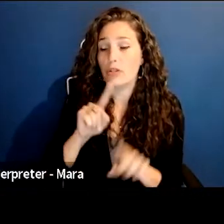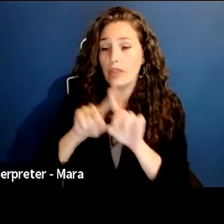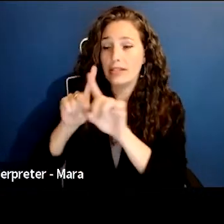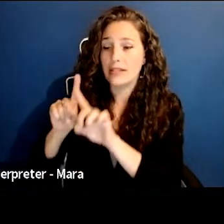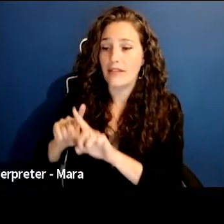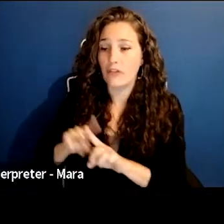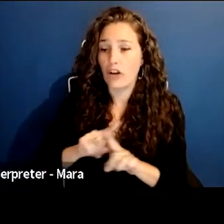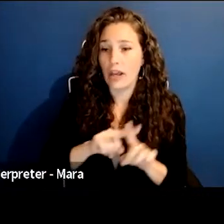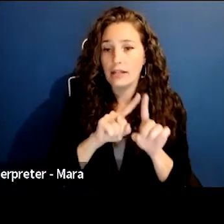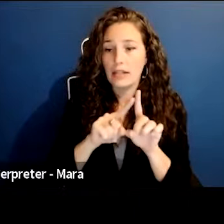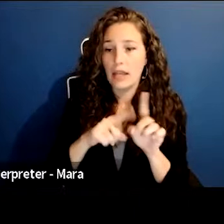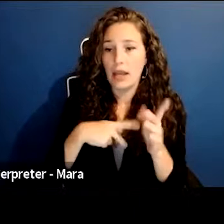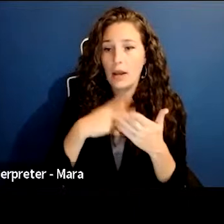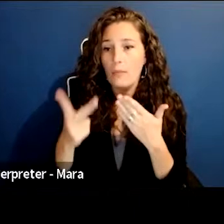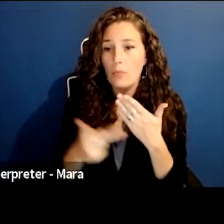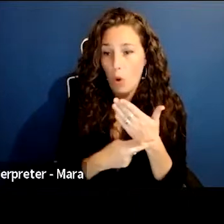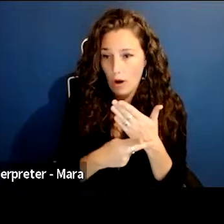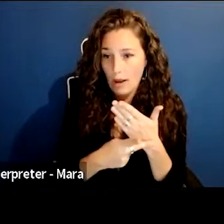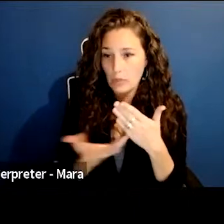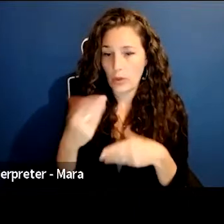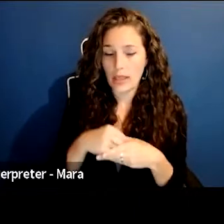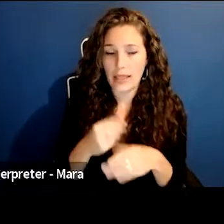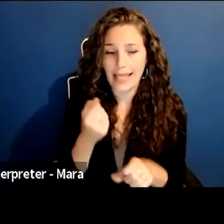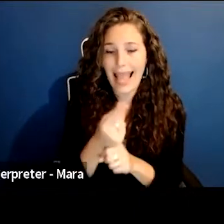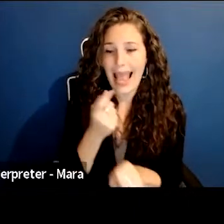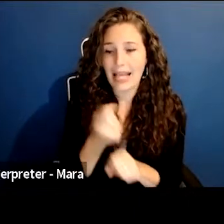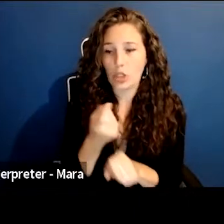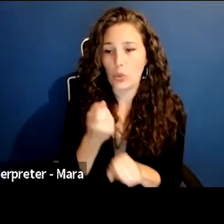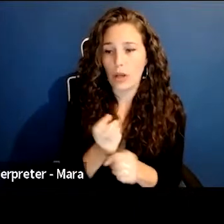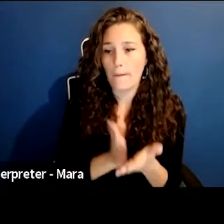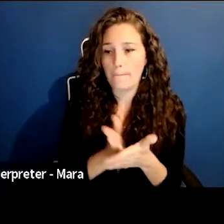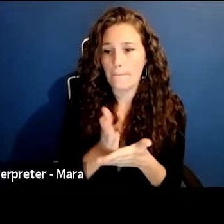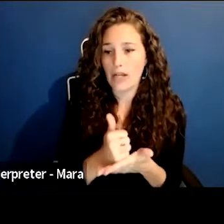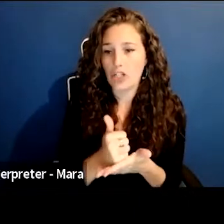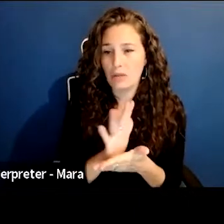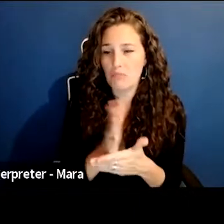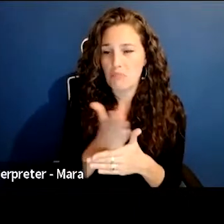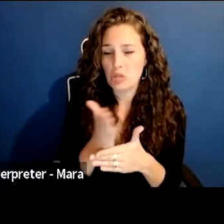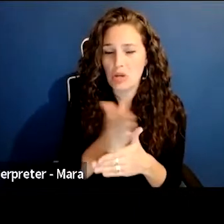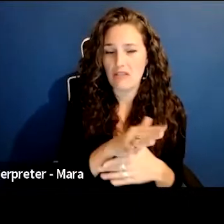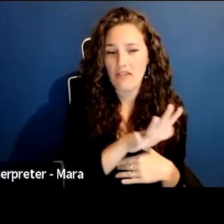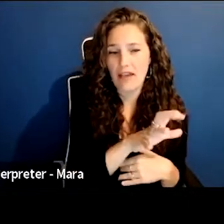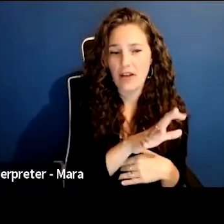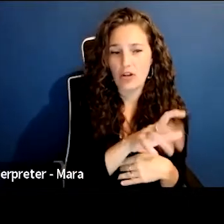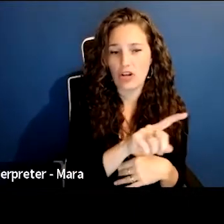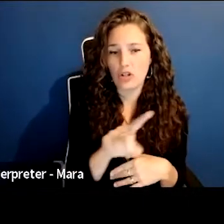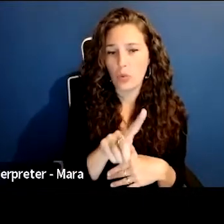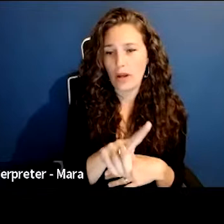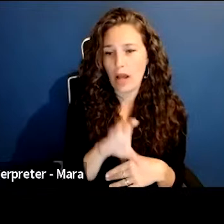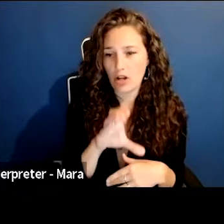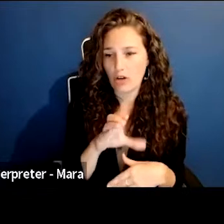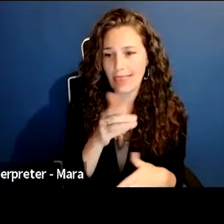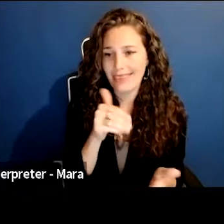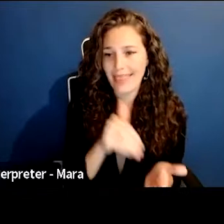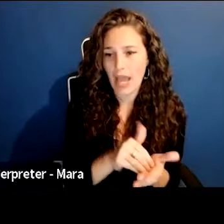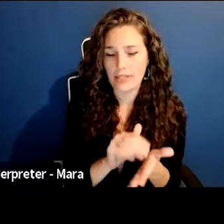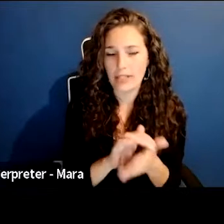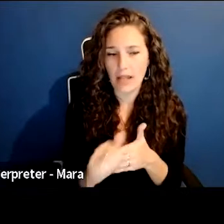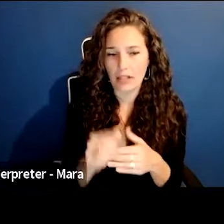in our annual budget, we probably fund between $500,000 and $600,000 a year through these programs alone.